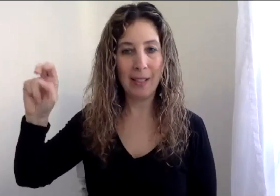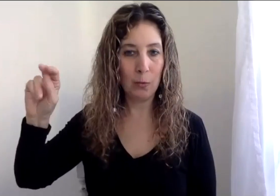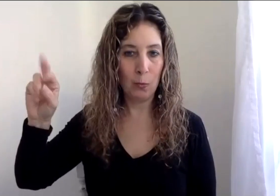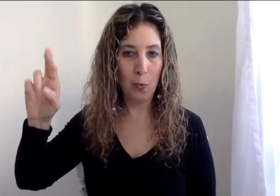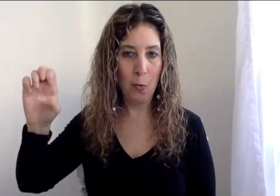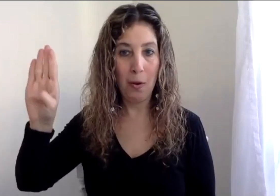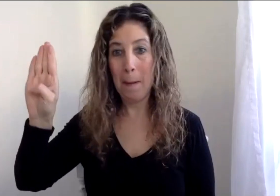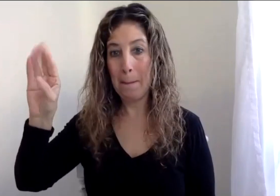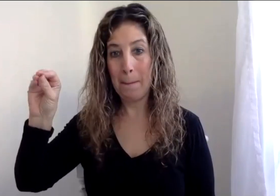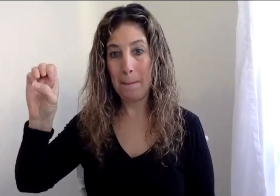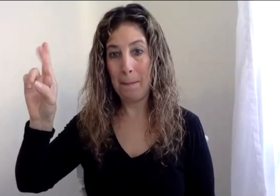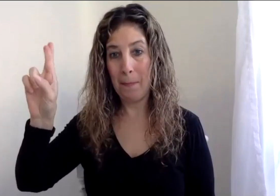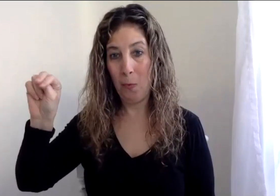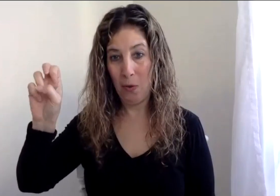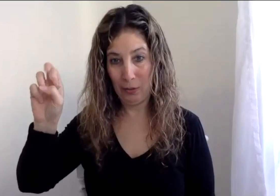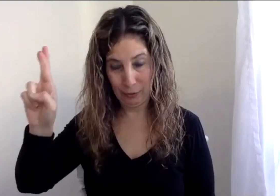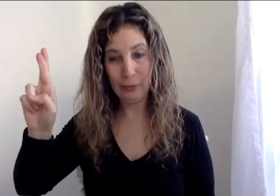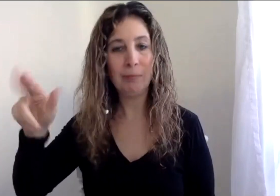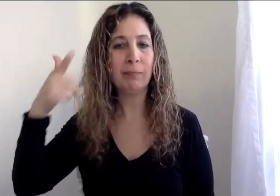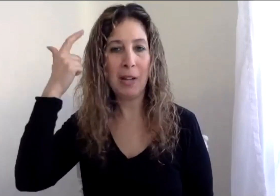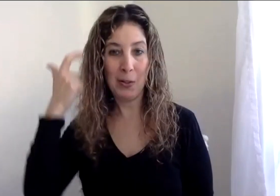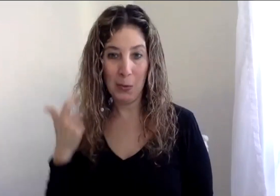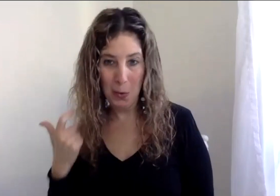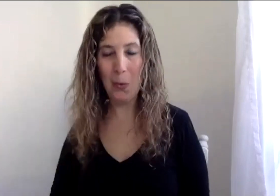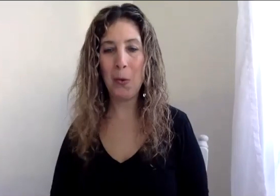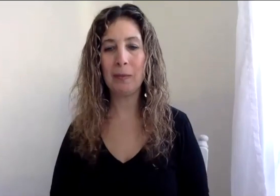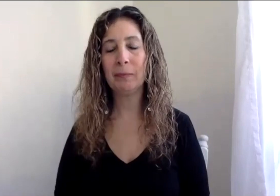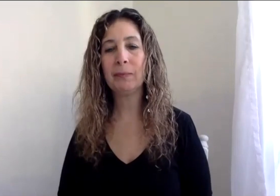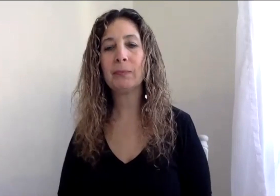I am the president of the Mill Neck Alumni Association Lenore Boerner